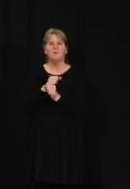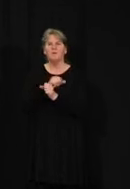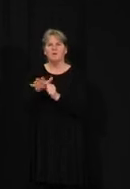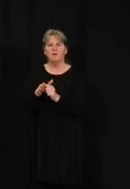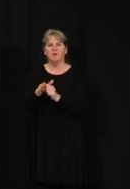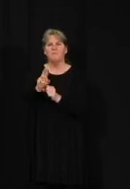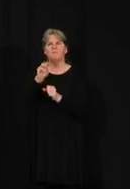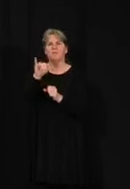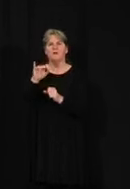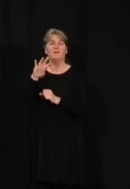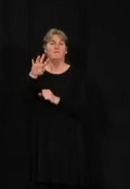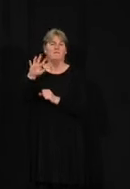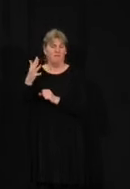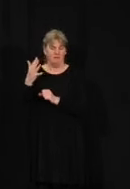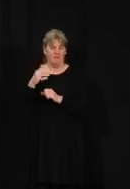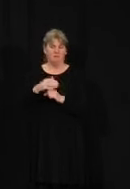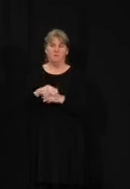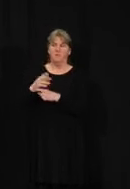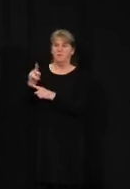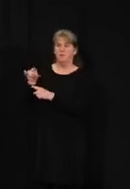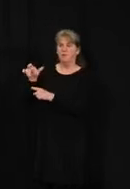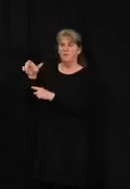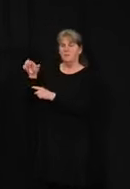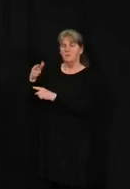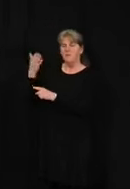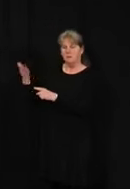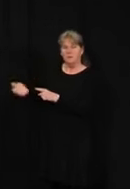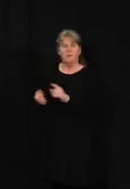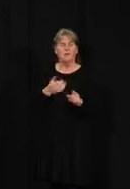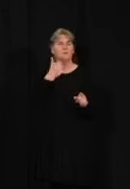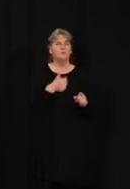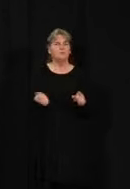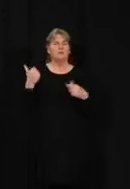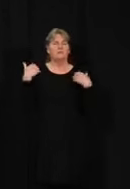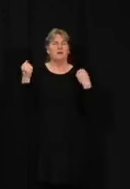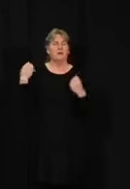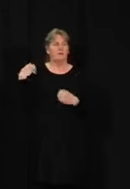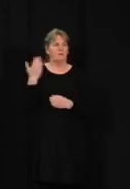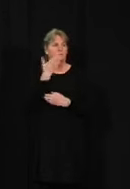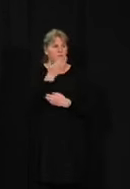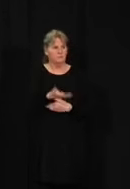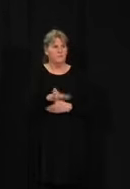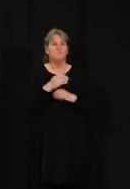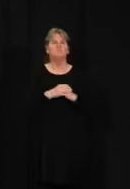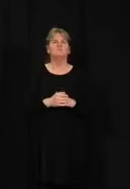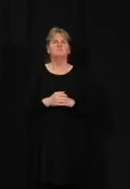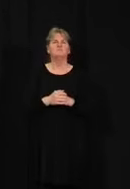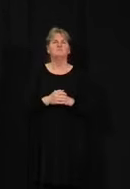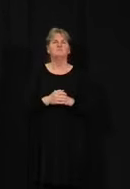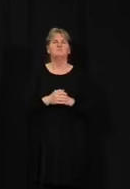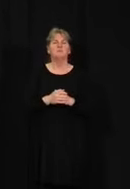COVID-19 update for May 5th. We're joined by Yukon Premier Sandy Silver and the Yukon Chief Medical Officer of health, Dr Brendan Hanley.